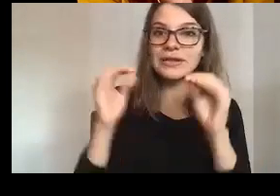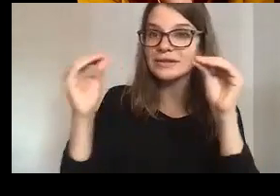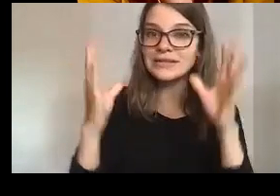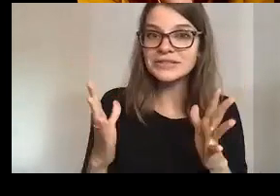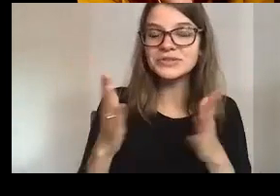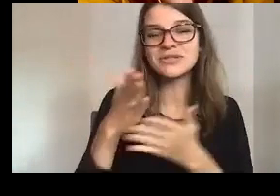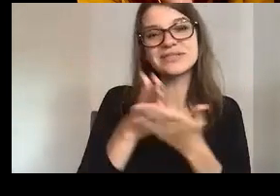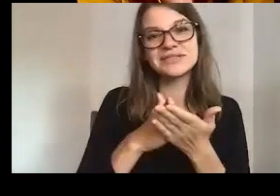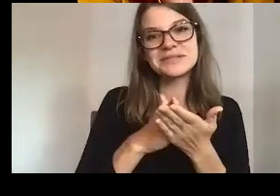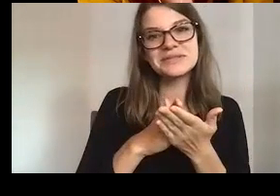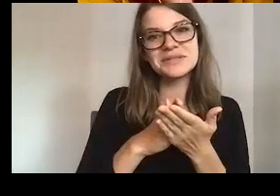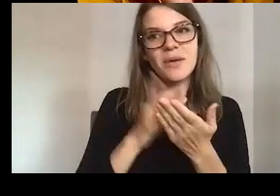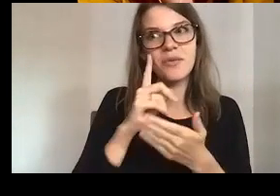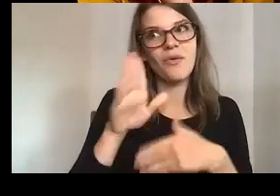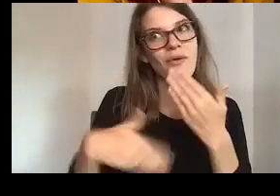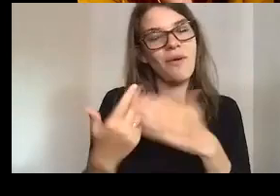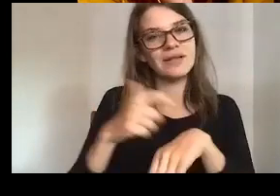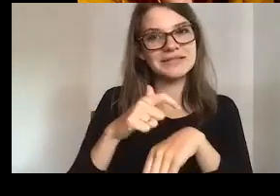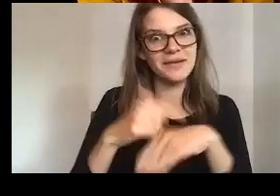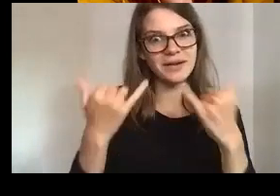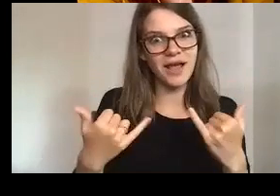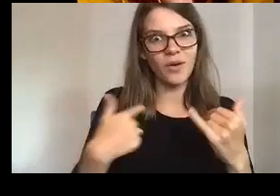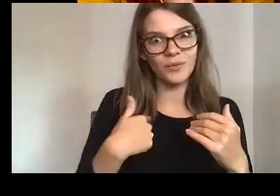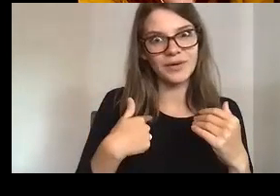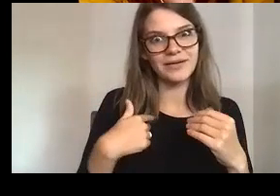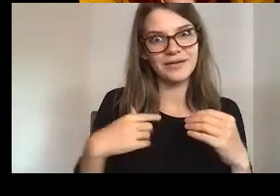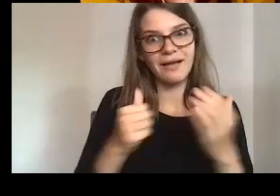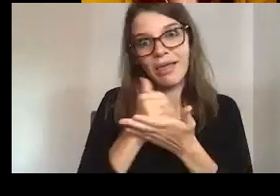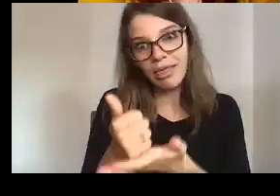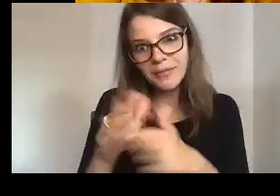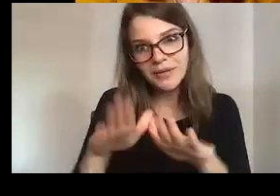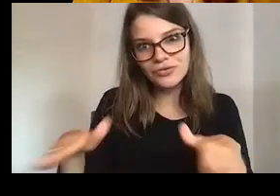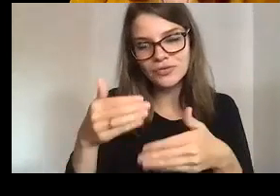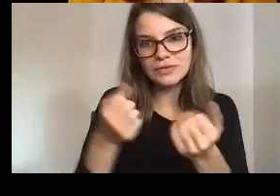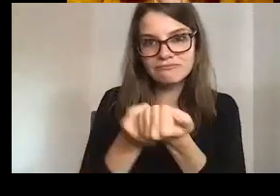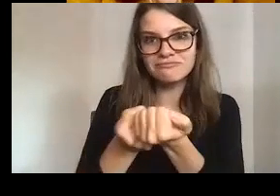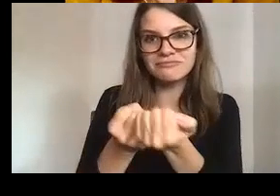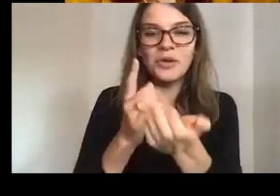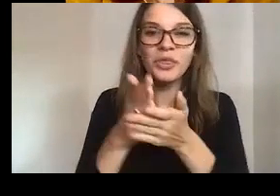or partner all the time as we're now helping our kids in virtual learning having to be involved